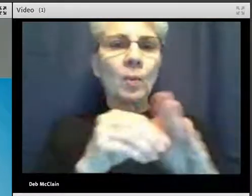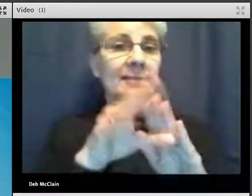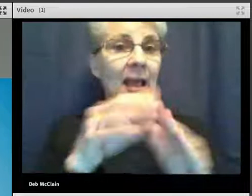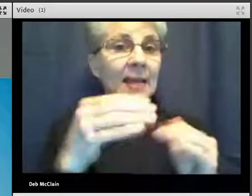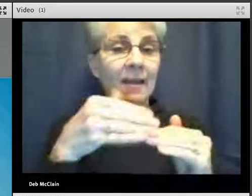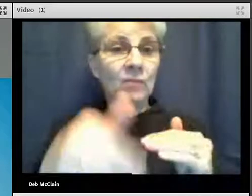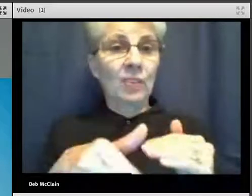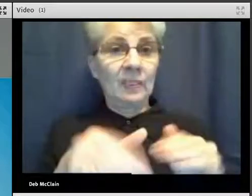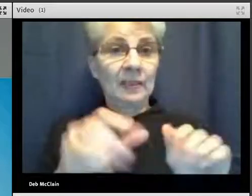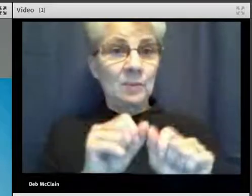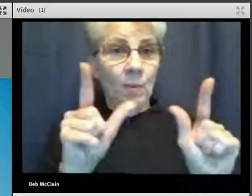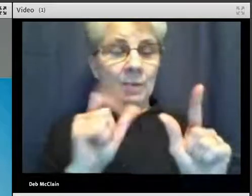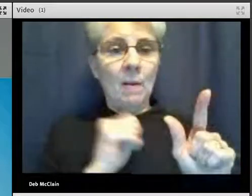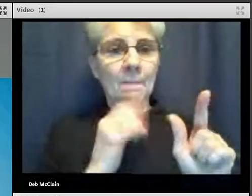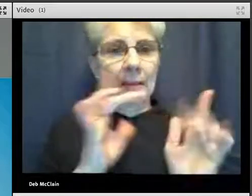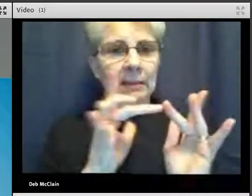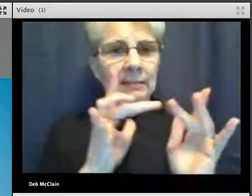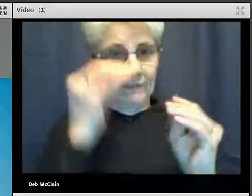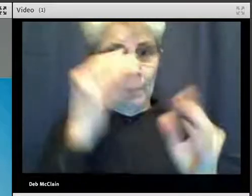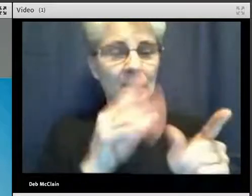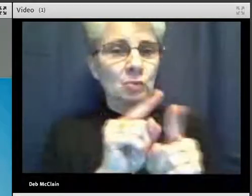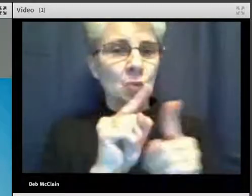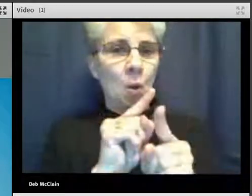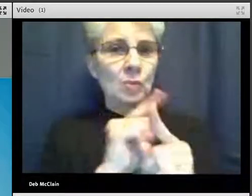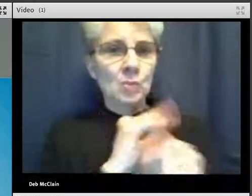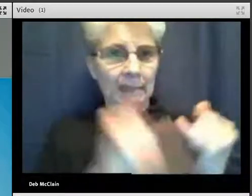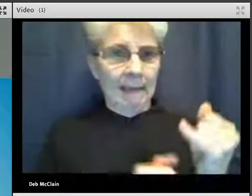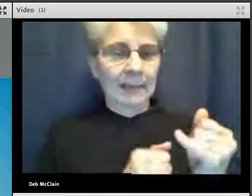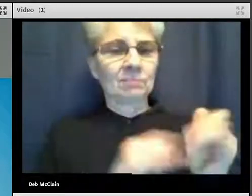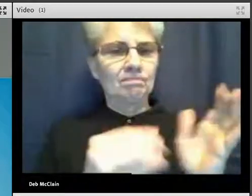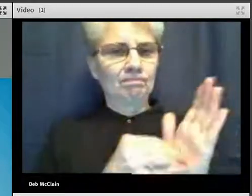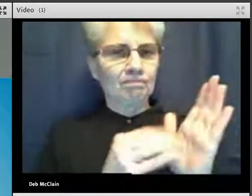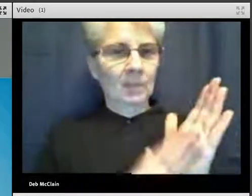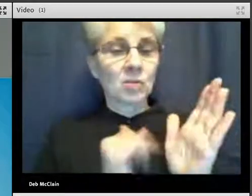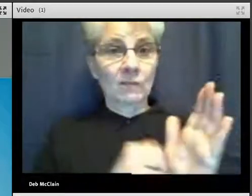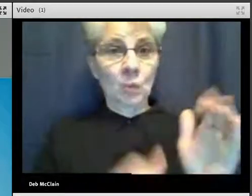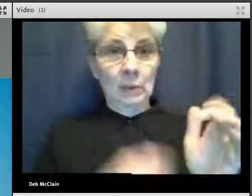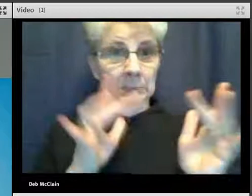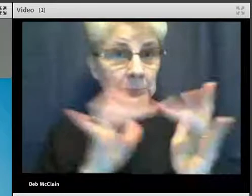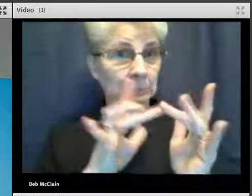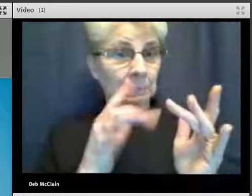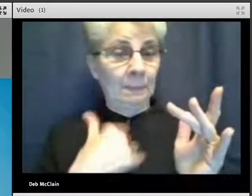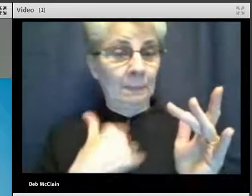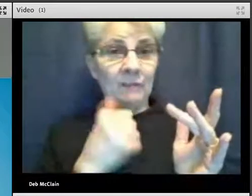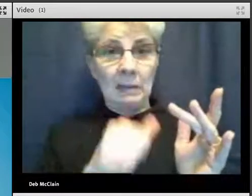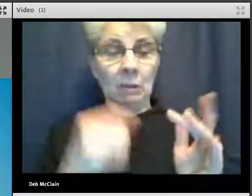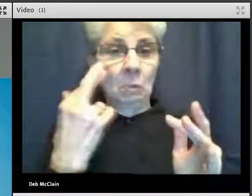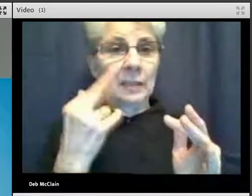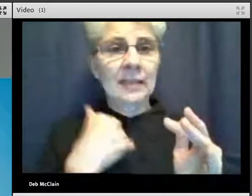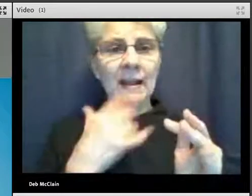And my contact information, of course, is at the end, so that if you want to follow up, if you are like me and five hours after the fact,